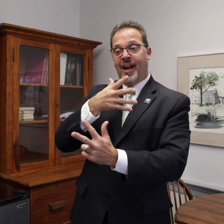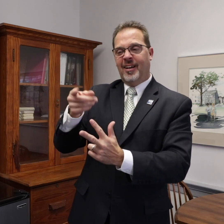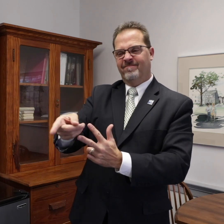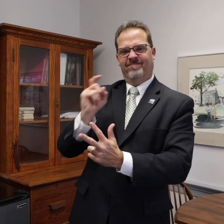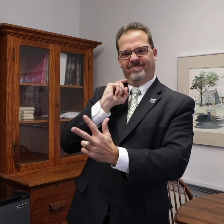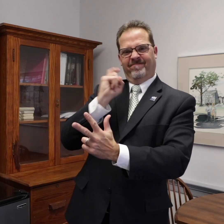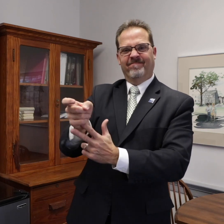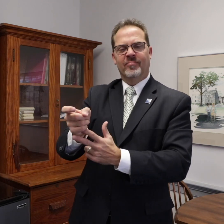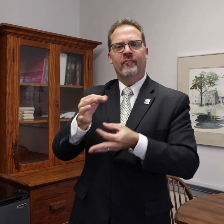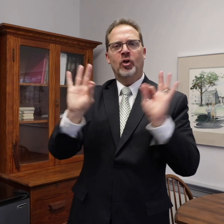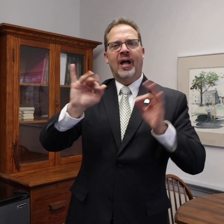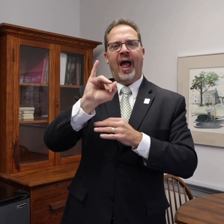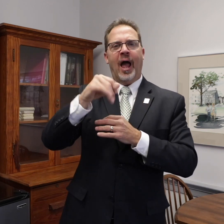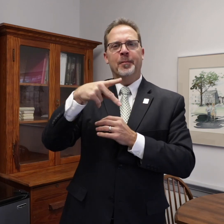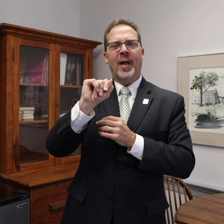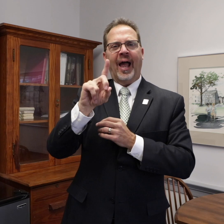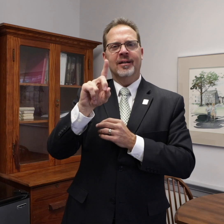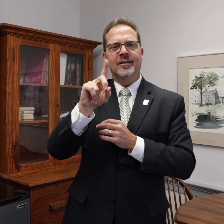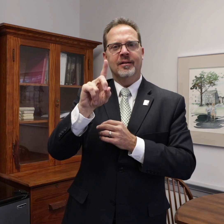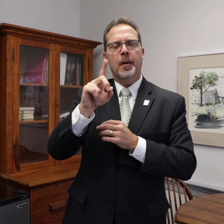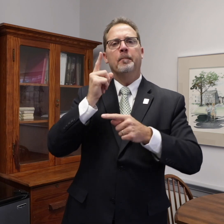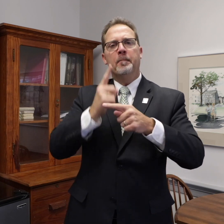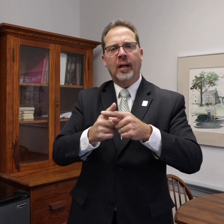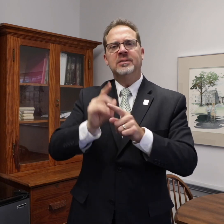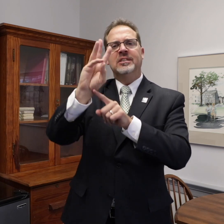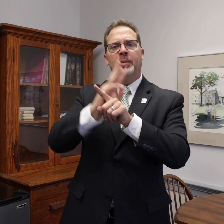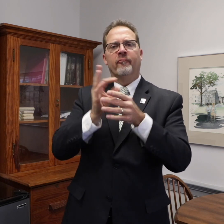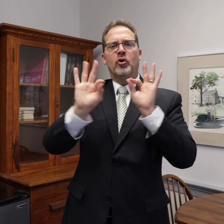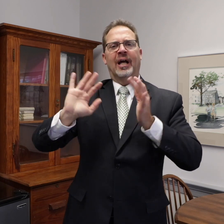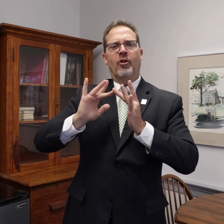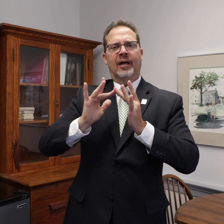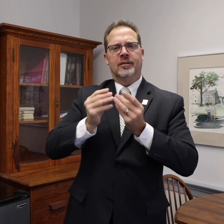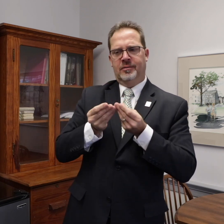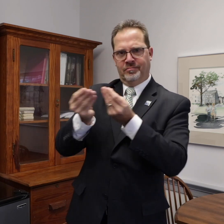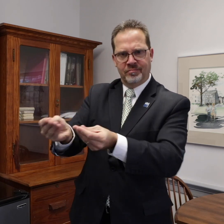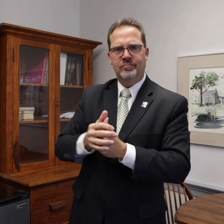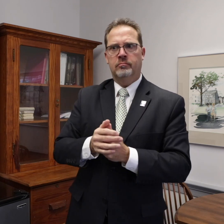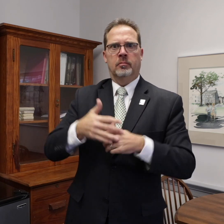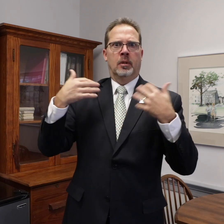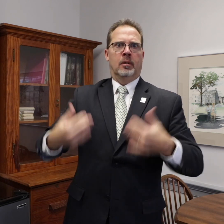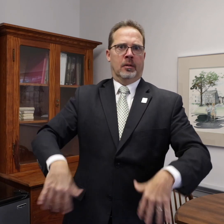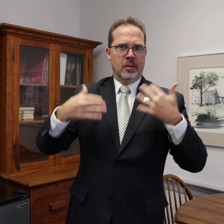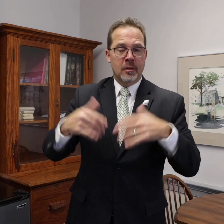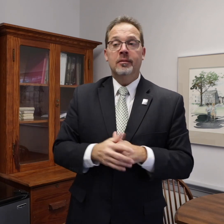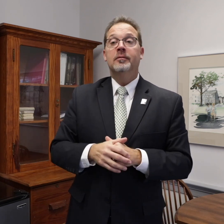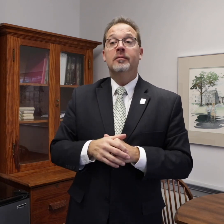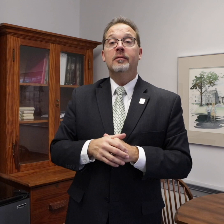While it was quite generous to provide three students with iPads, David told the